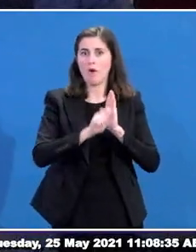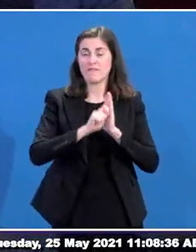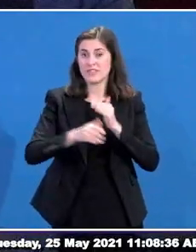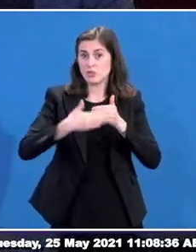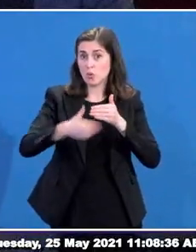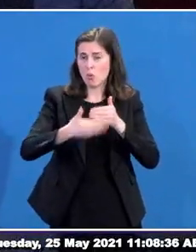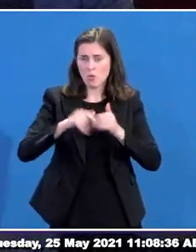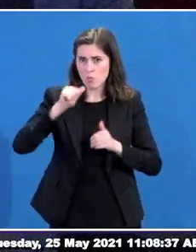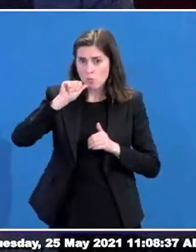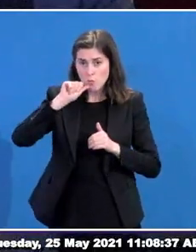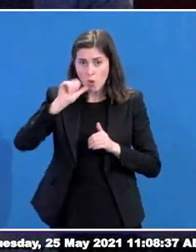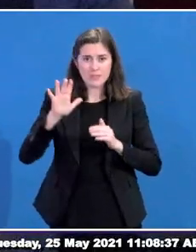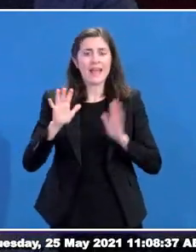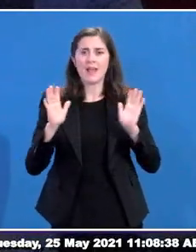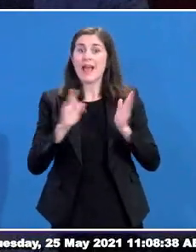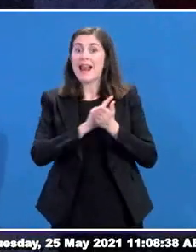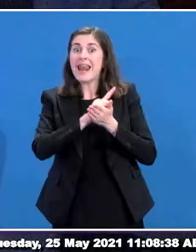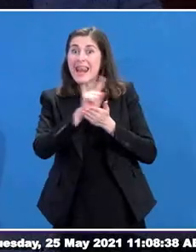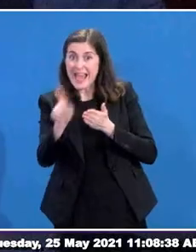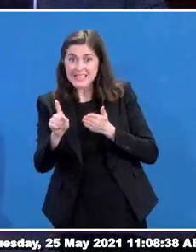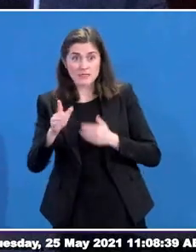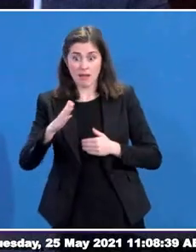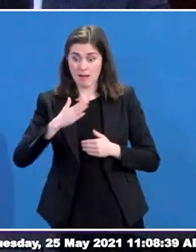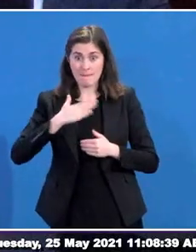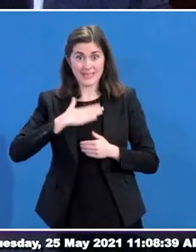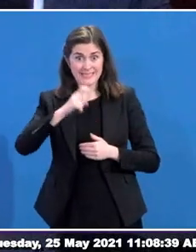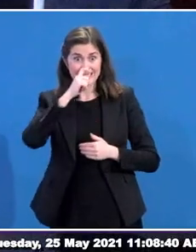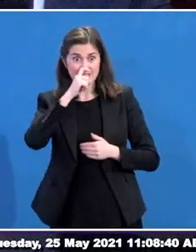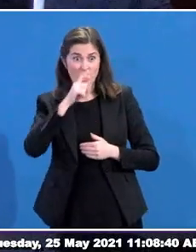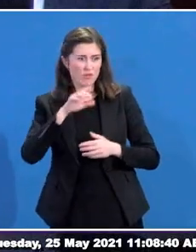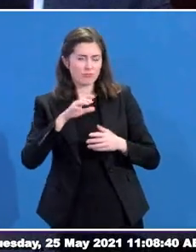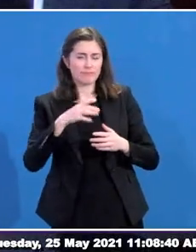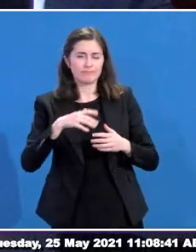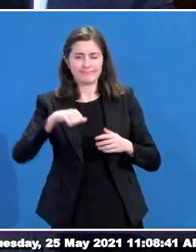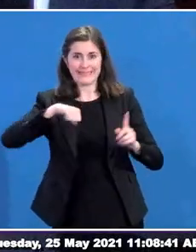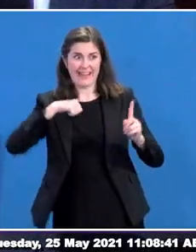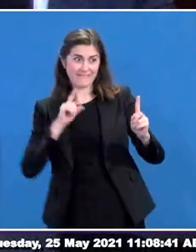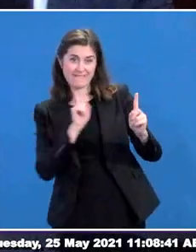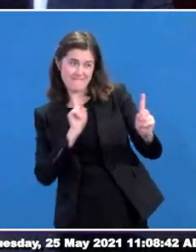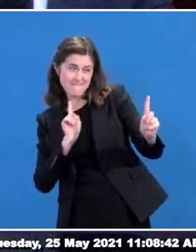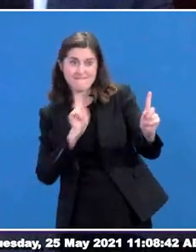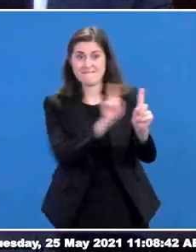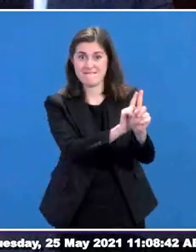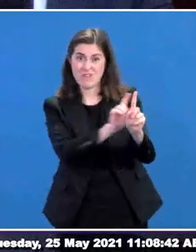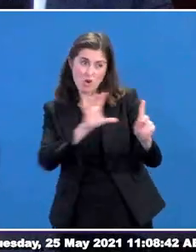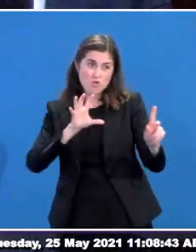where Melissa "choked" a staff member because she came up behind them while they were playing on the computer.